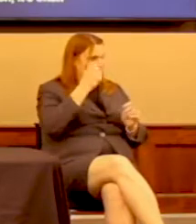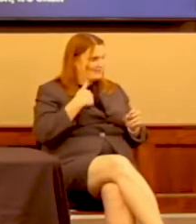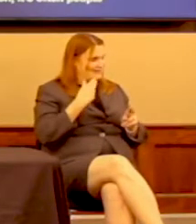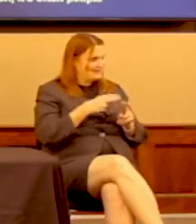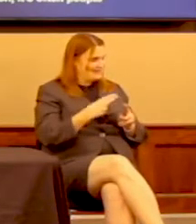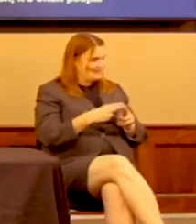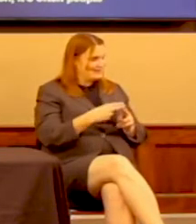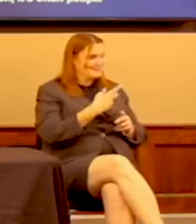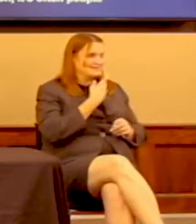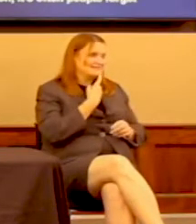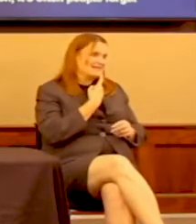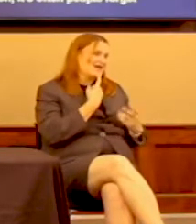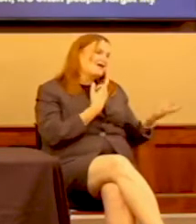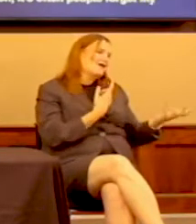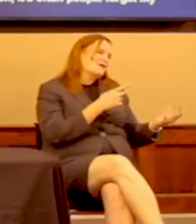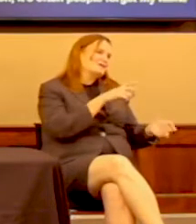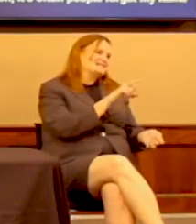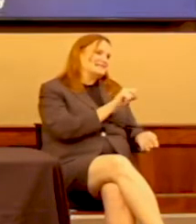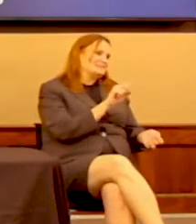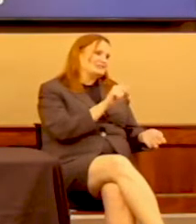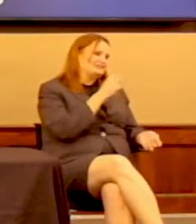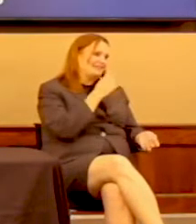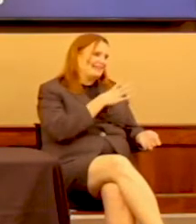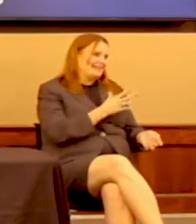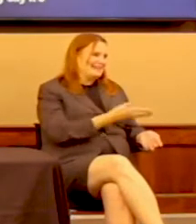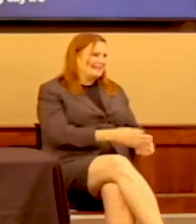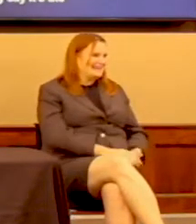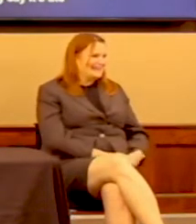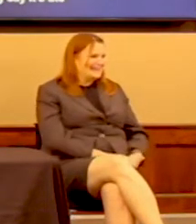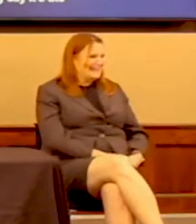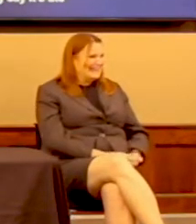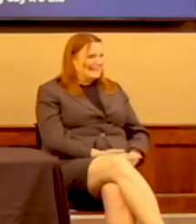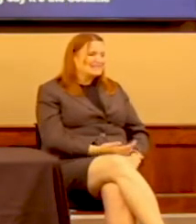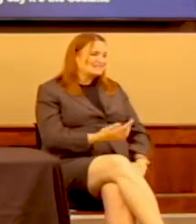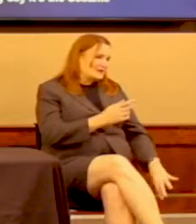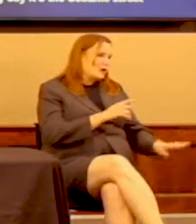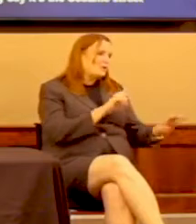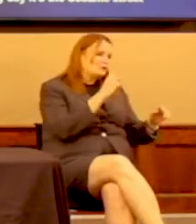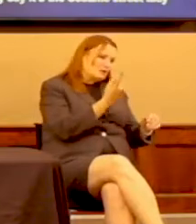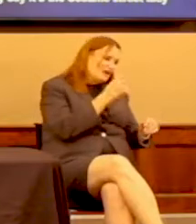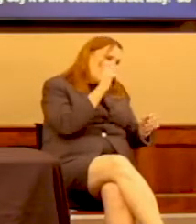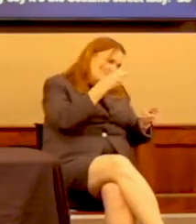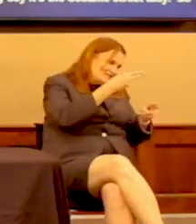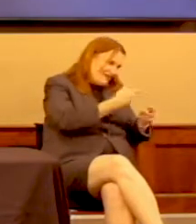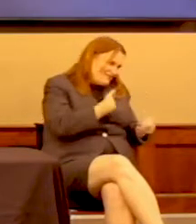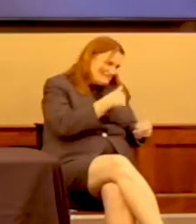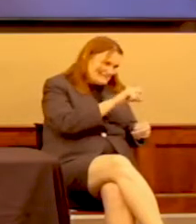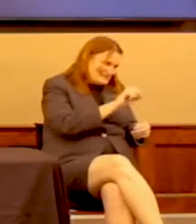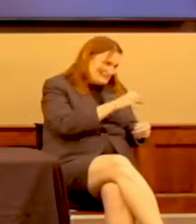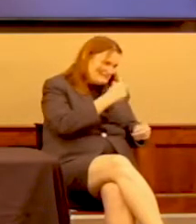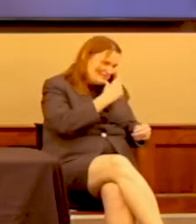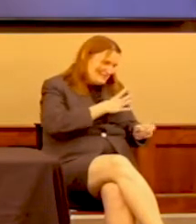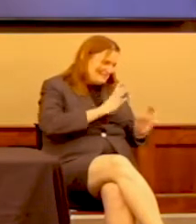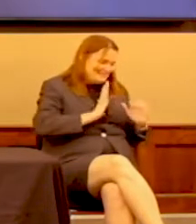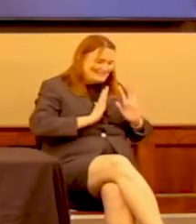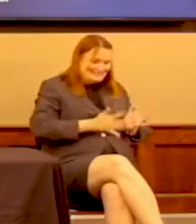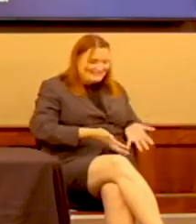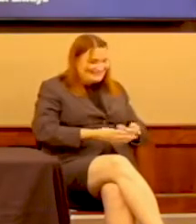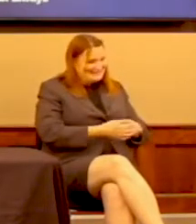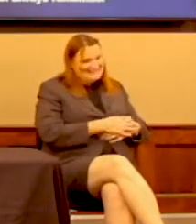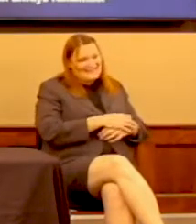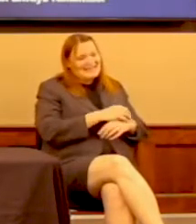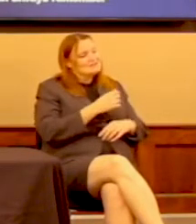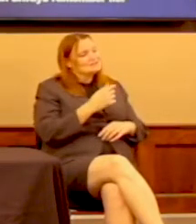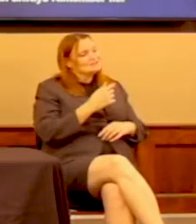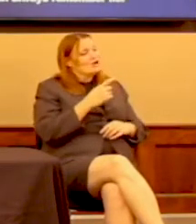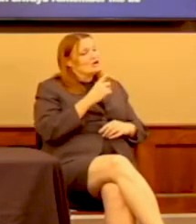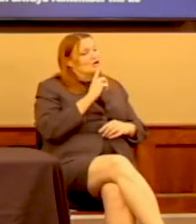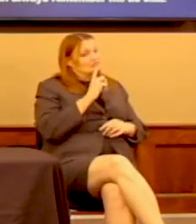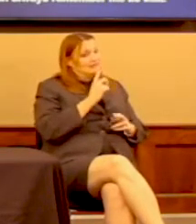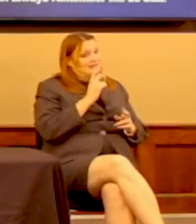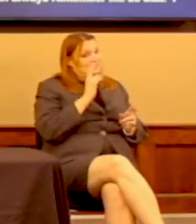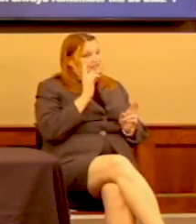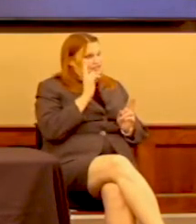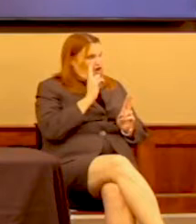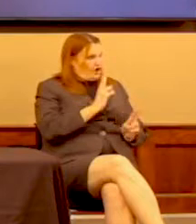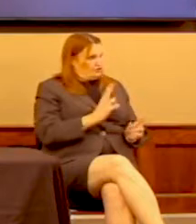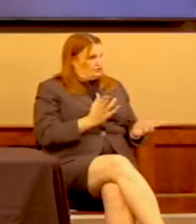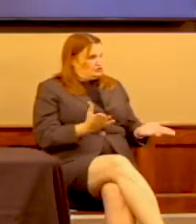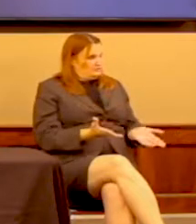say so I say it's a privilege through